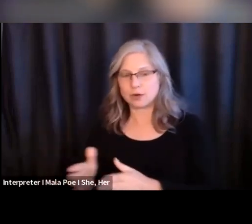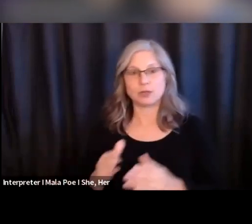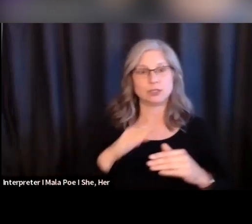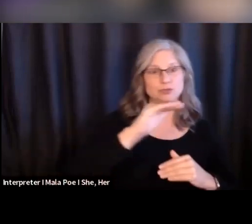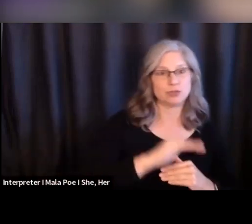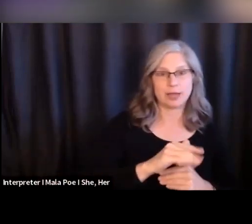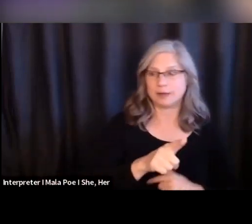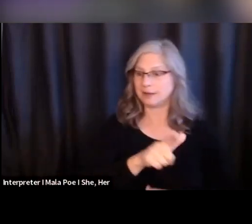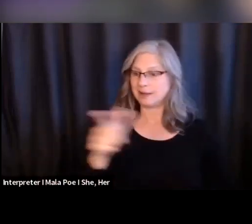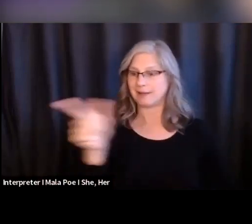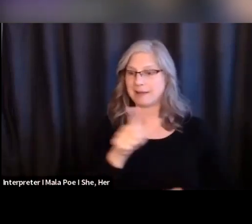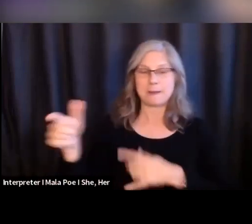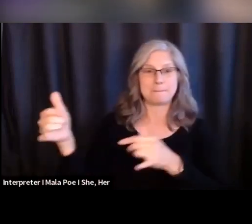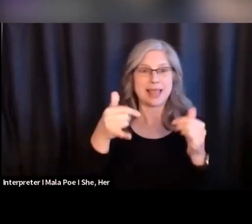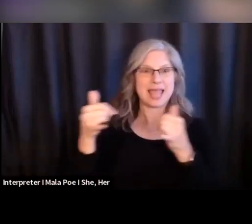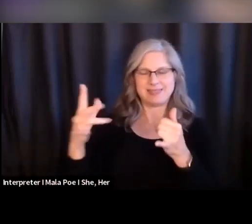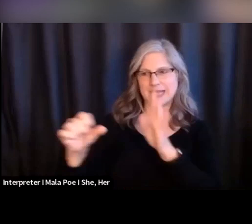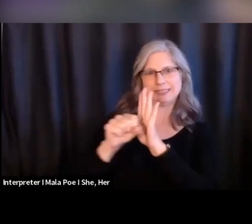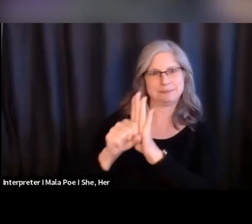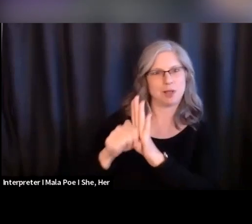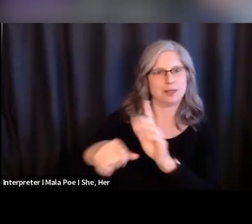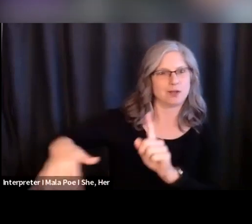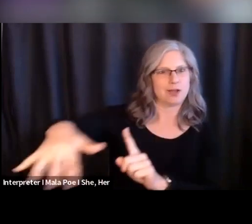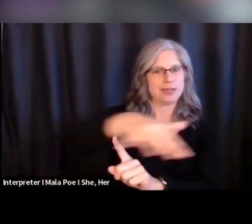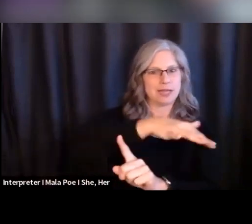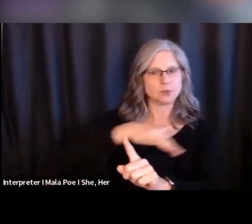we found that the symbolic play context was valuable. We’ve also